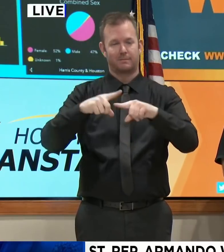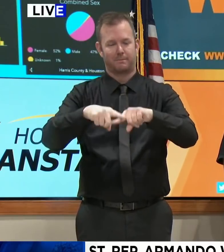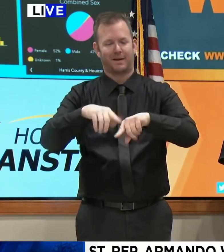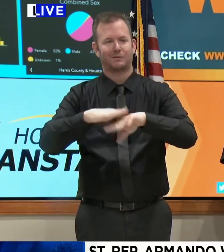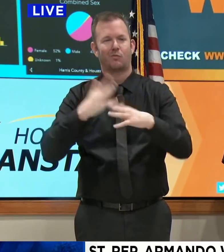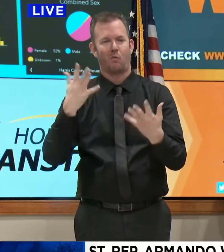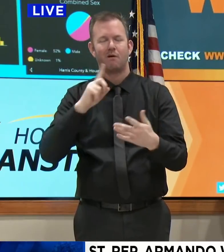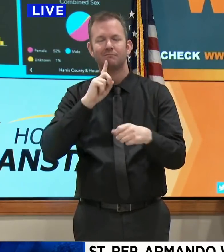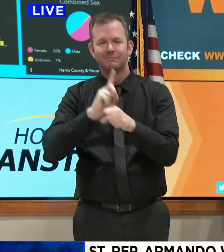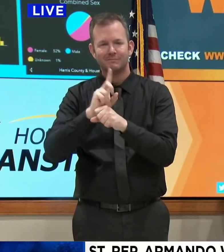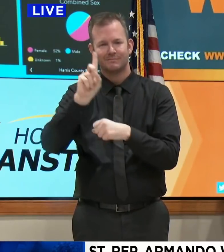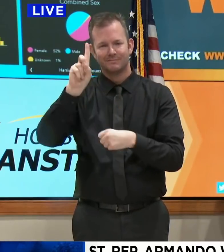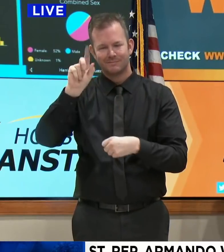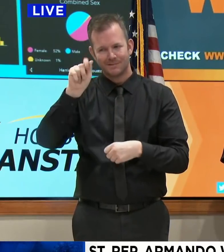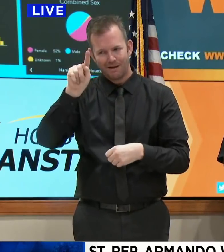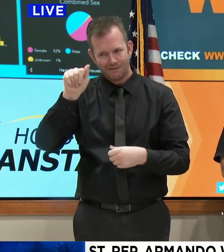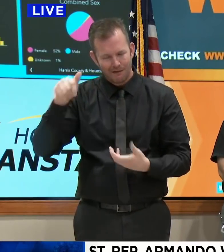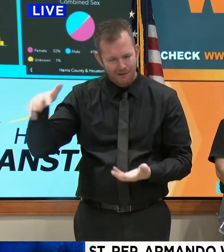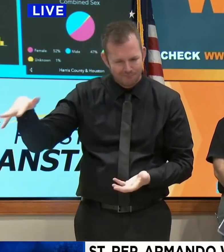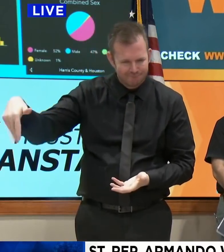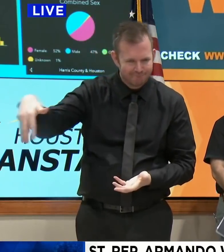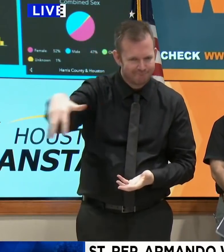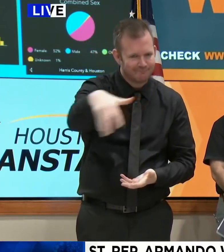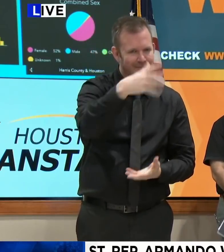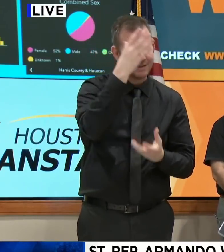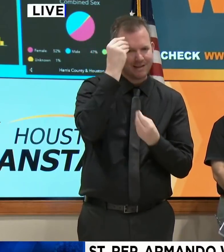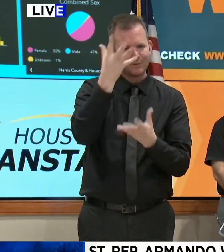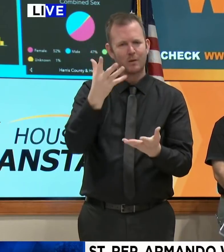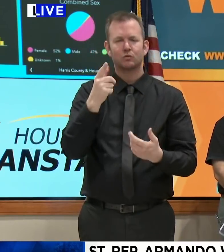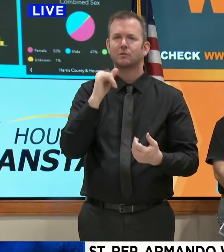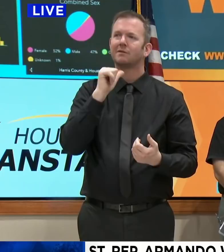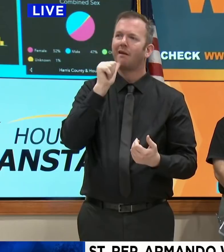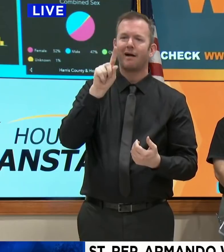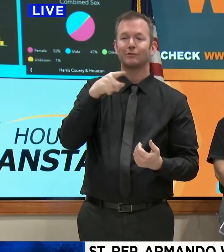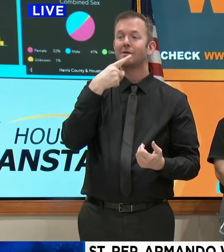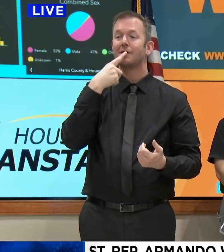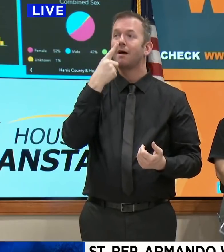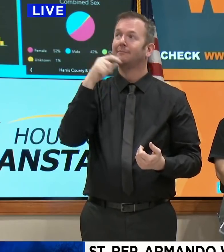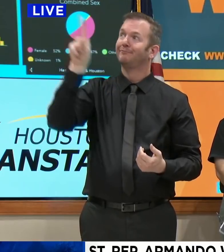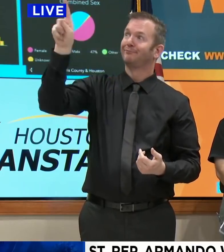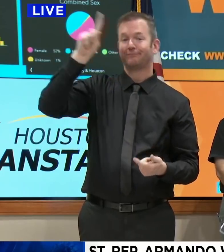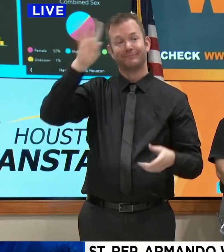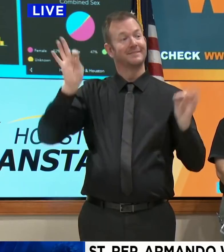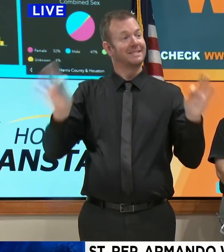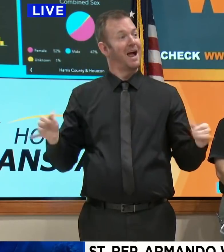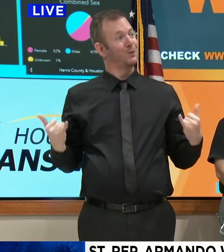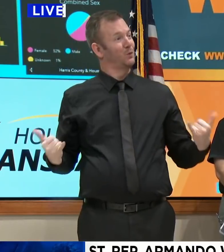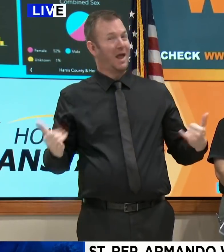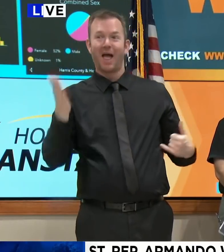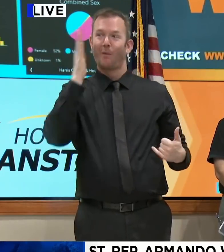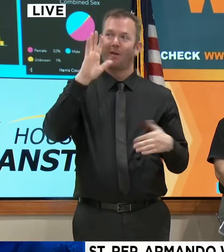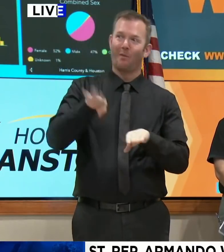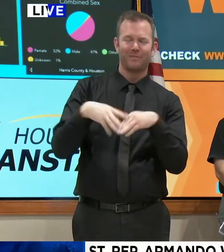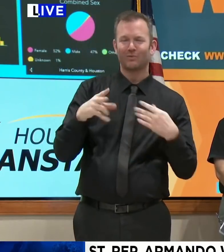So so the the decisions us to lifting the order. to lifting the order. >> Are all based on Are all based on the data they are not based